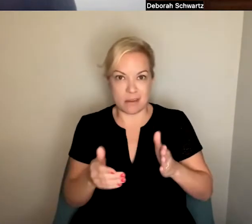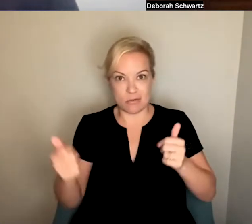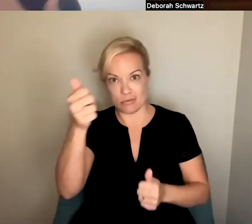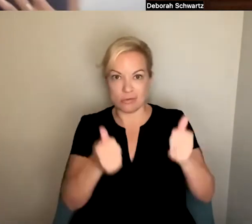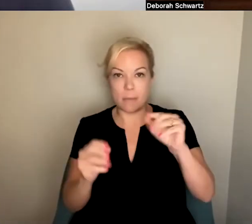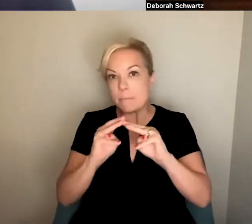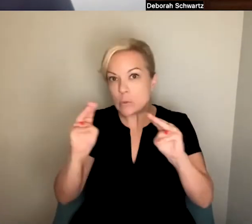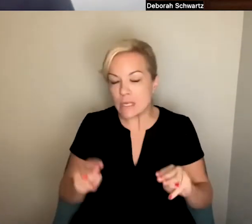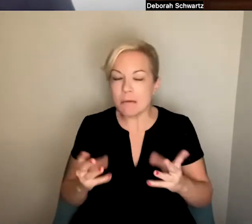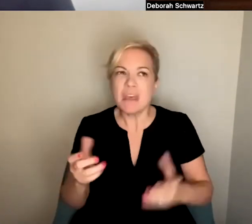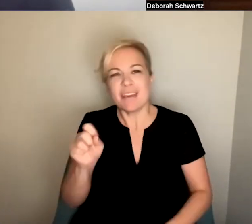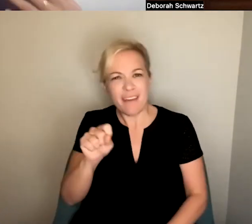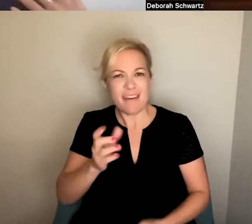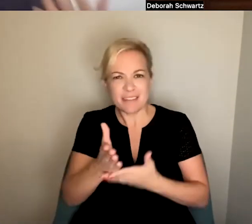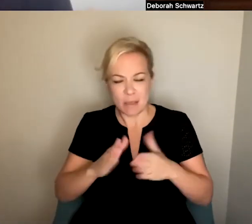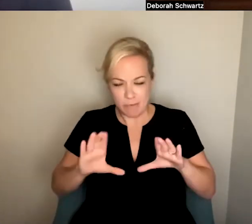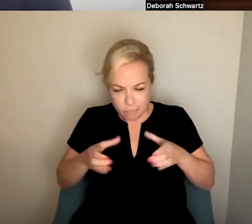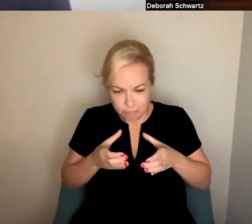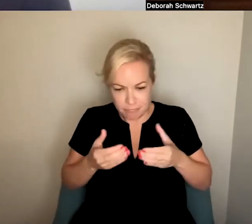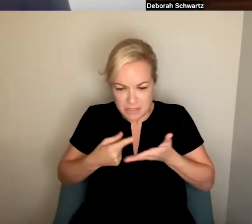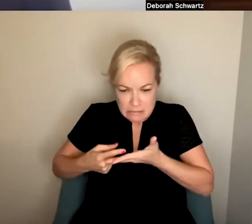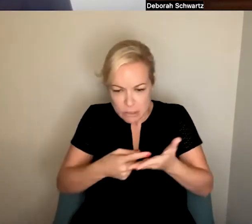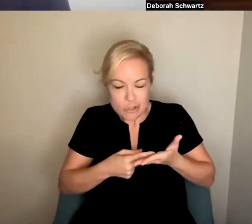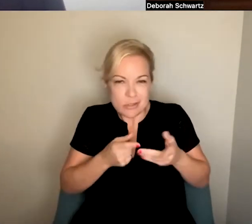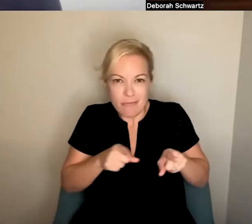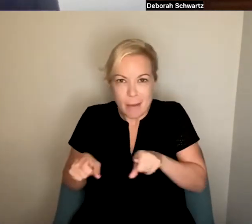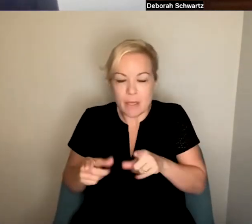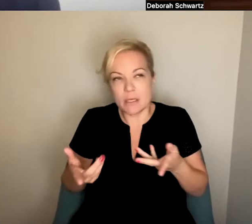in some of those circles. I have been part of, not conversations with museum leaders,